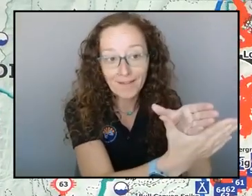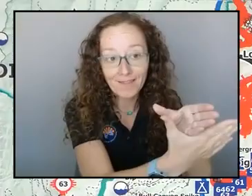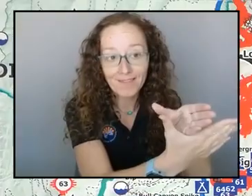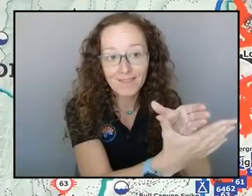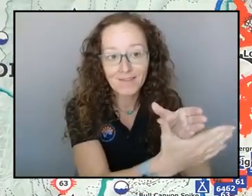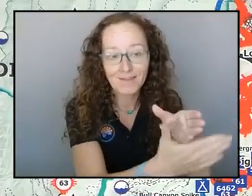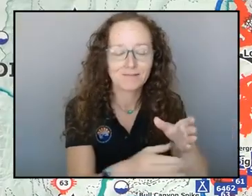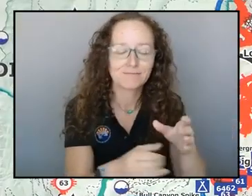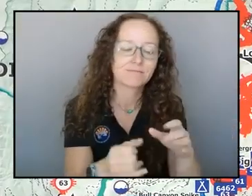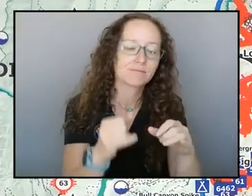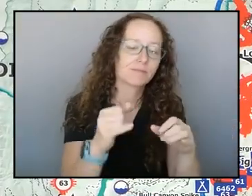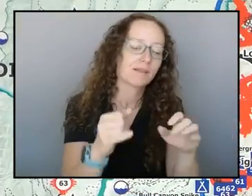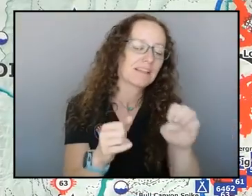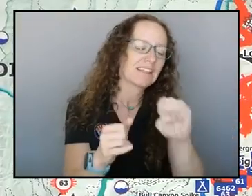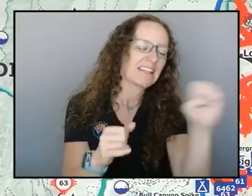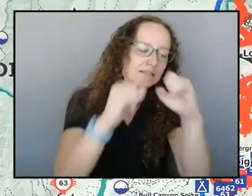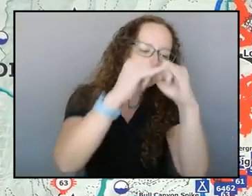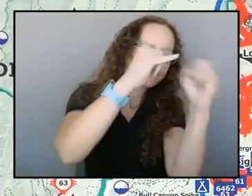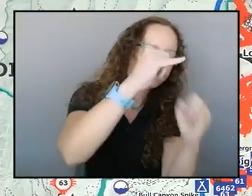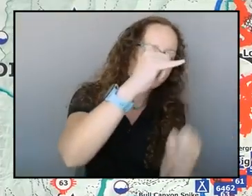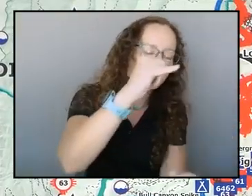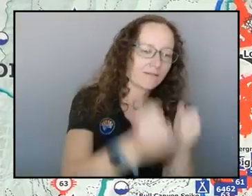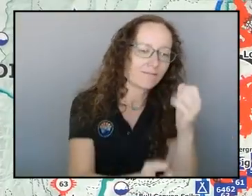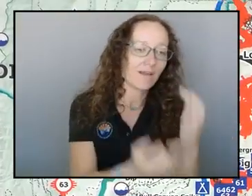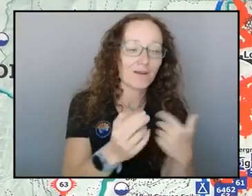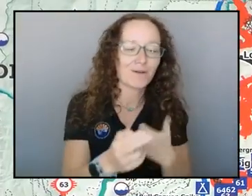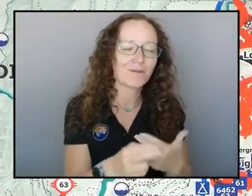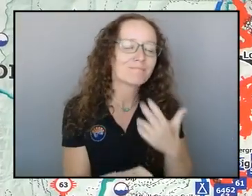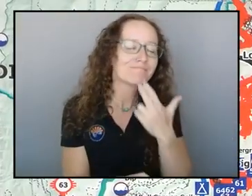which we have affectionately dubbed "Alphabet Soup Country".